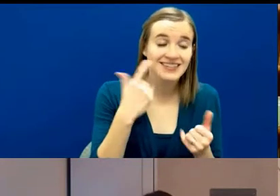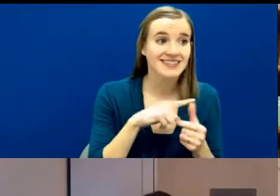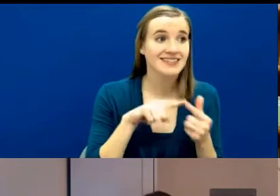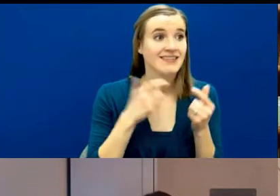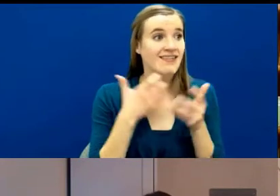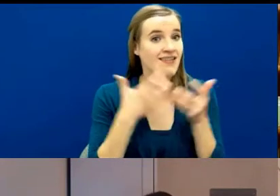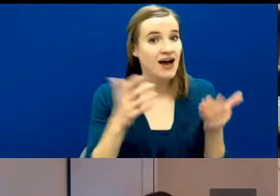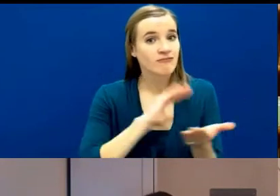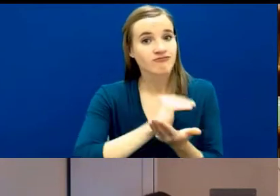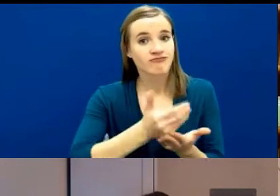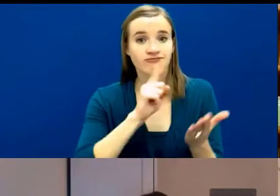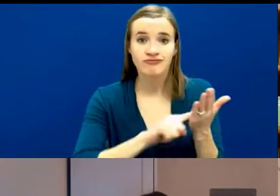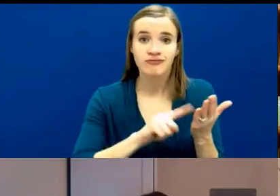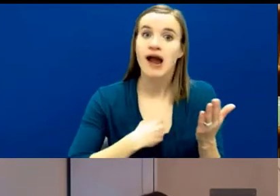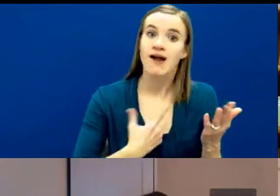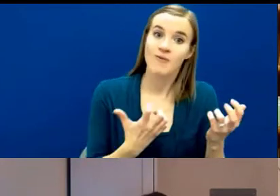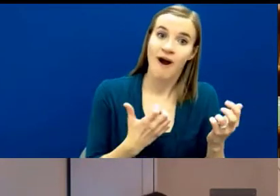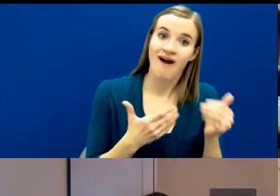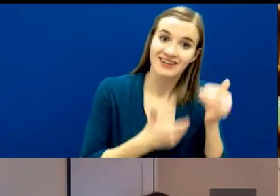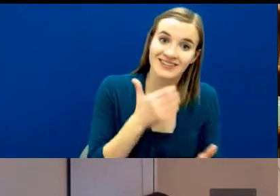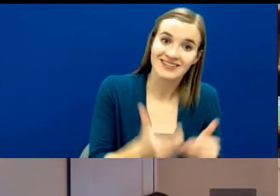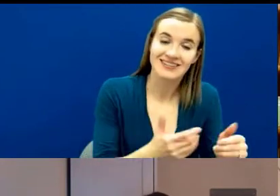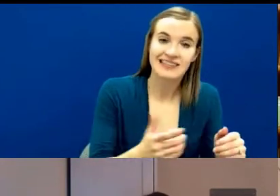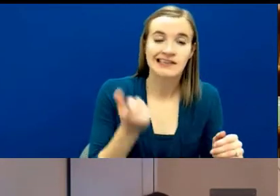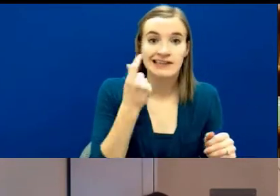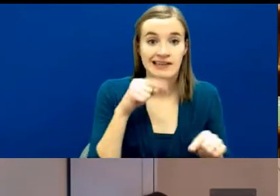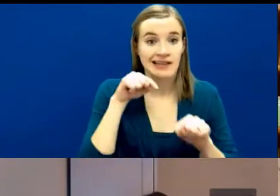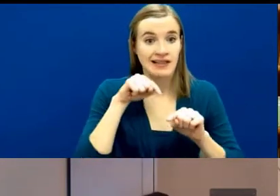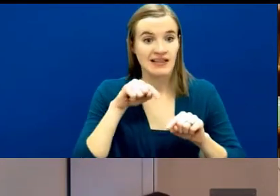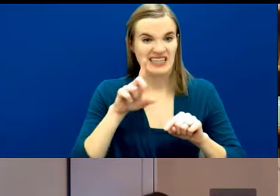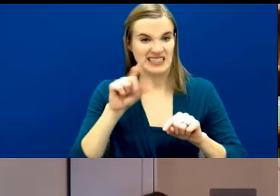would like to do. But this history is not even known. I've been in the